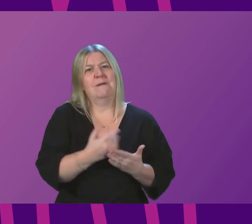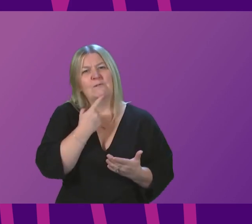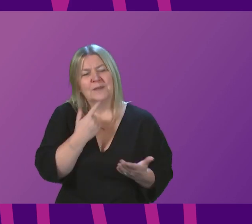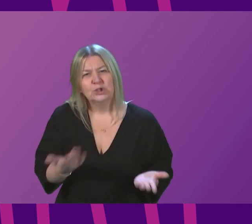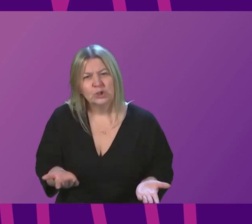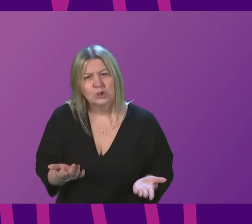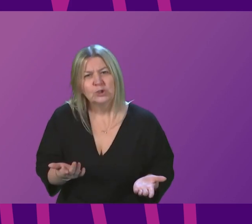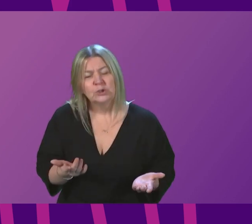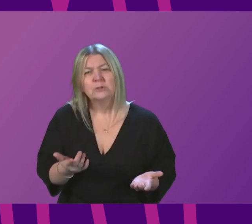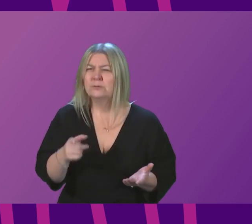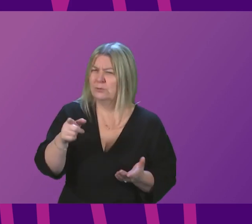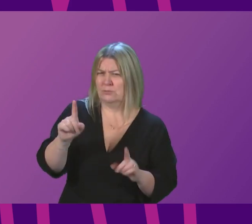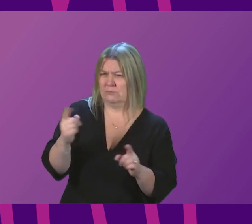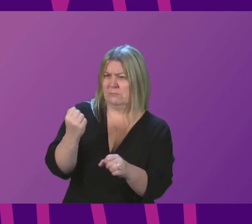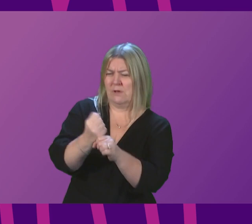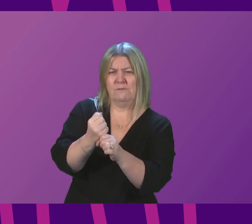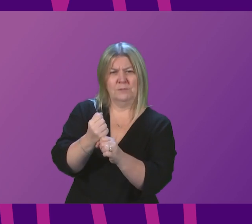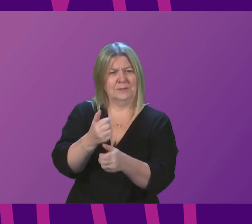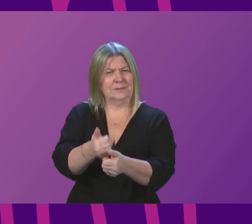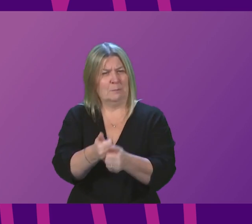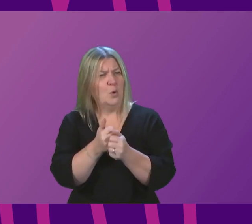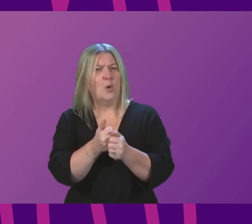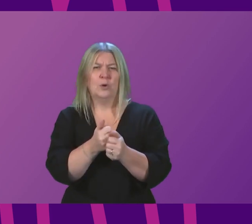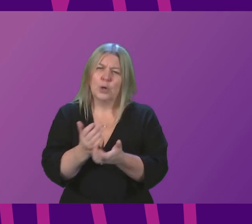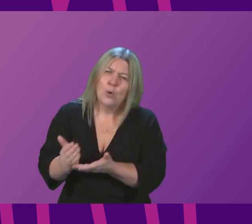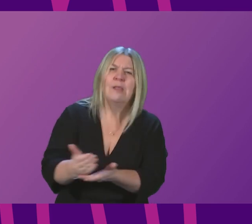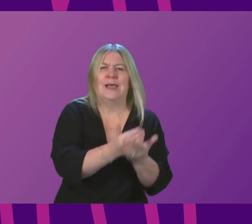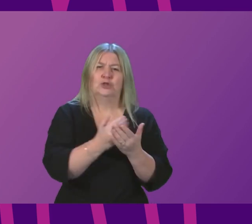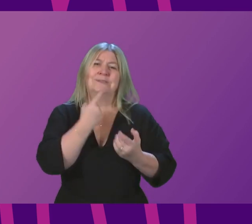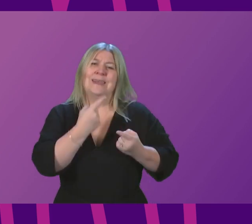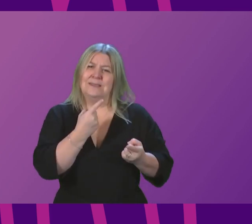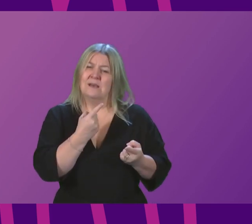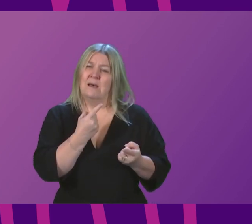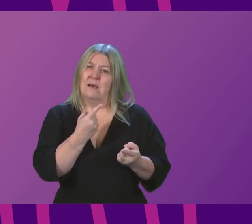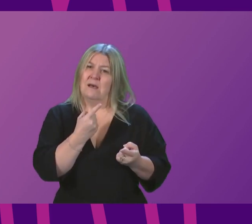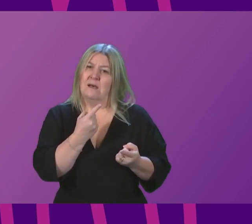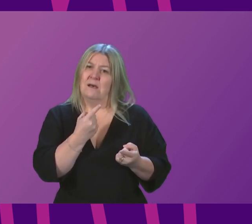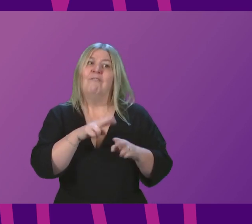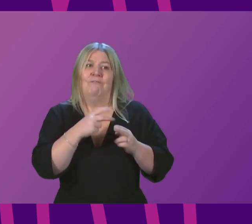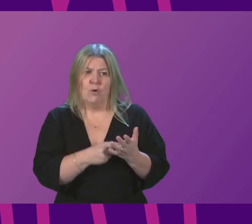the development of data collection as quickly as possible to help the NHS as it plans its future strategy?